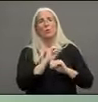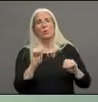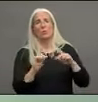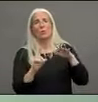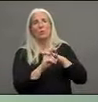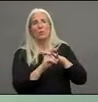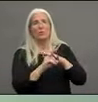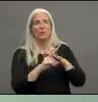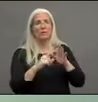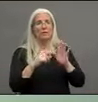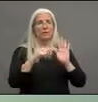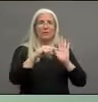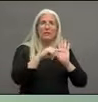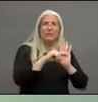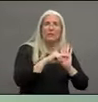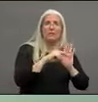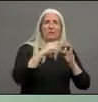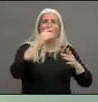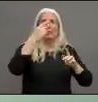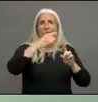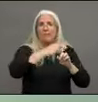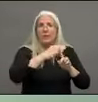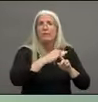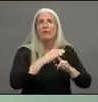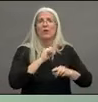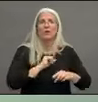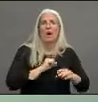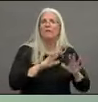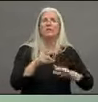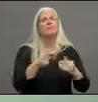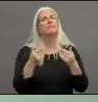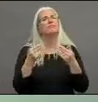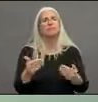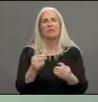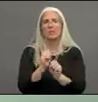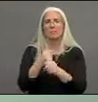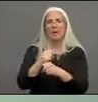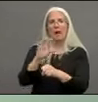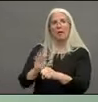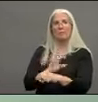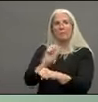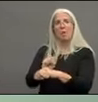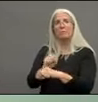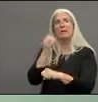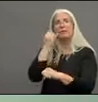You can make an appointment ahead of time through the website portal for